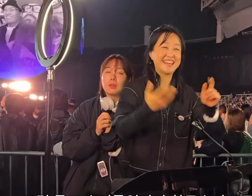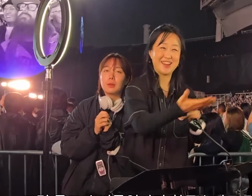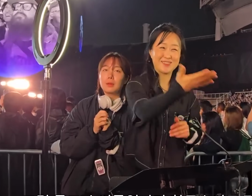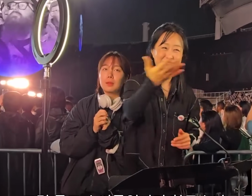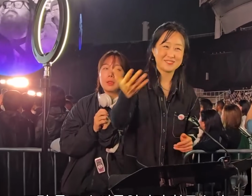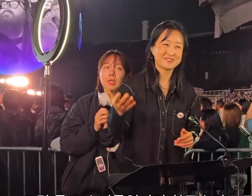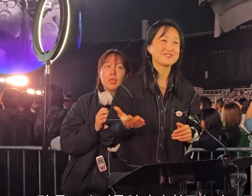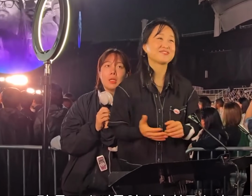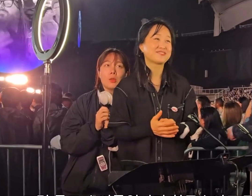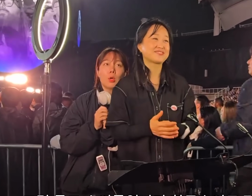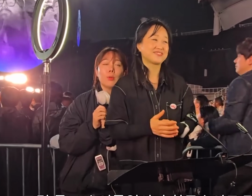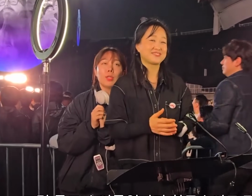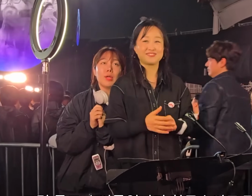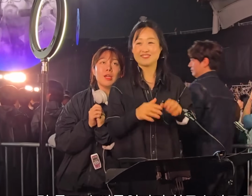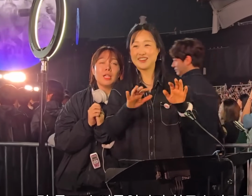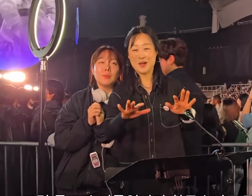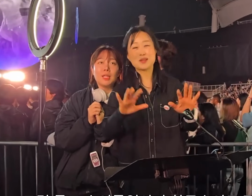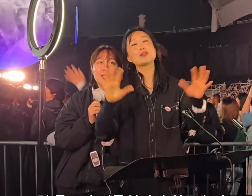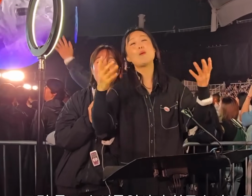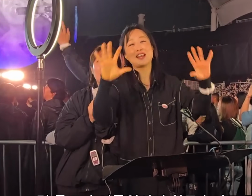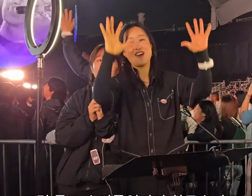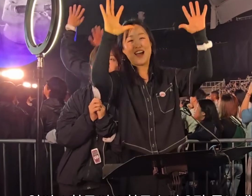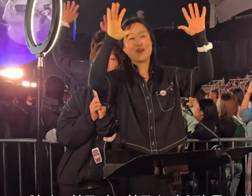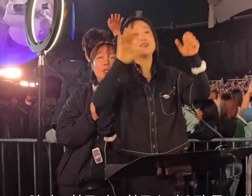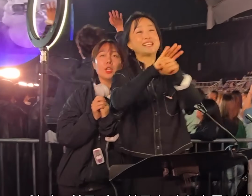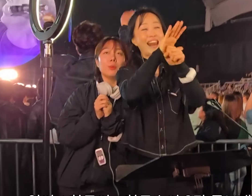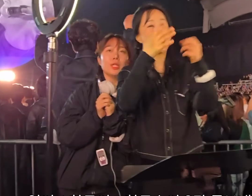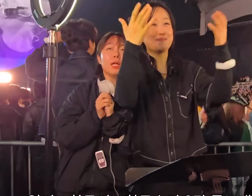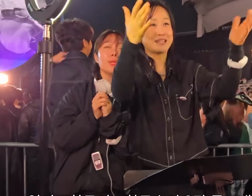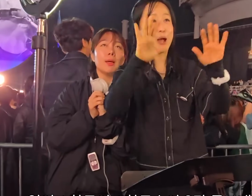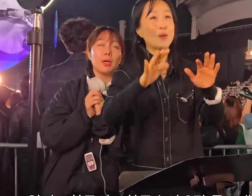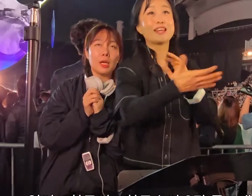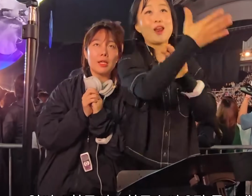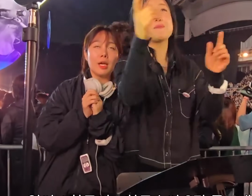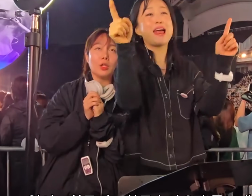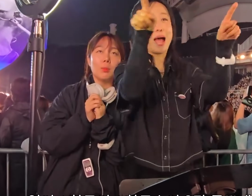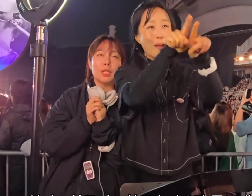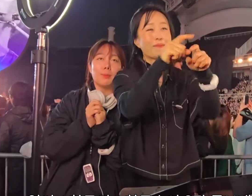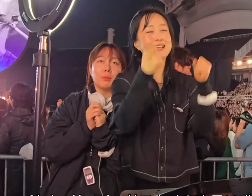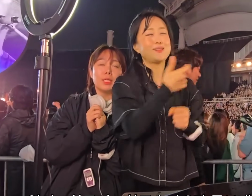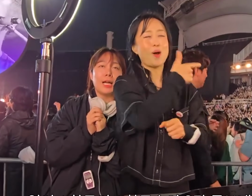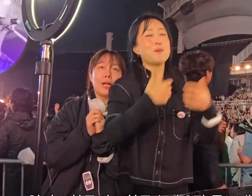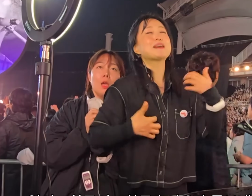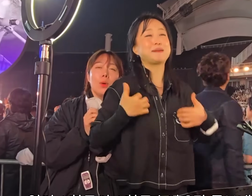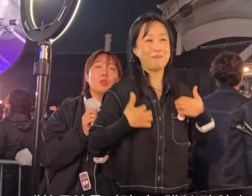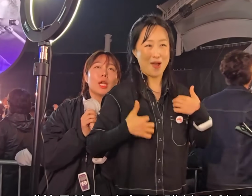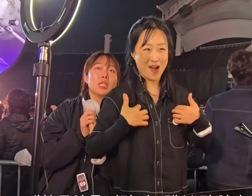And the sign language interpreter signs it in KSL! It’s a full triple-combo: English → Korean → Korean Sign Language!